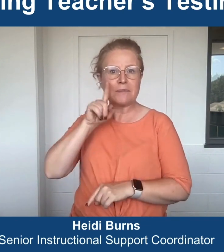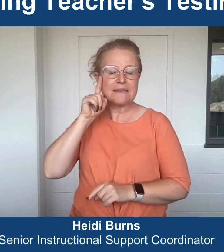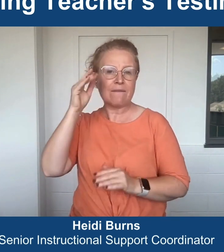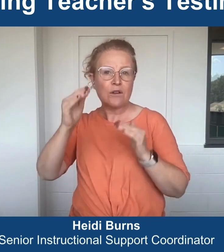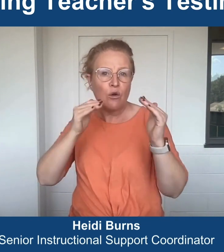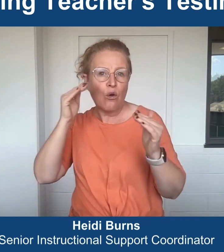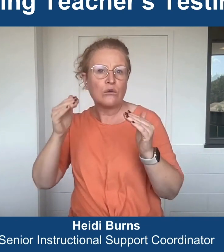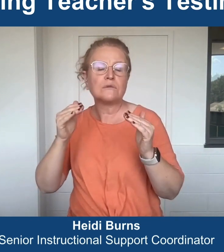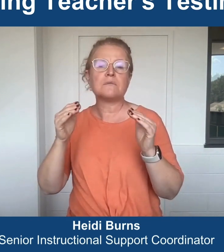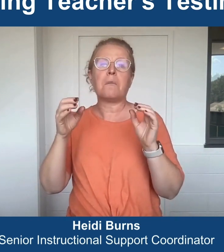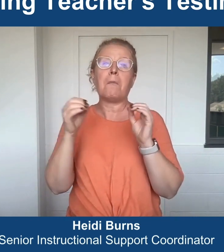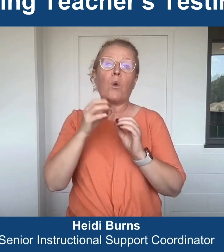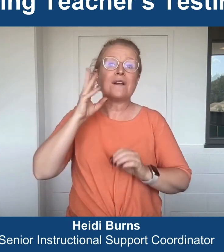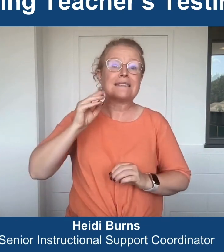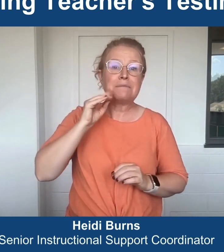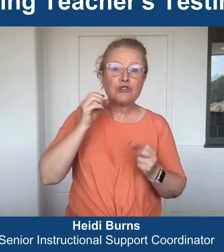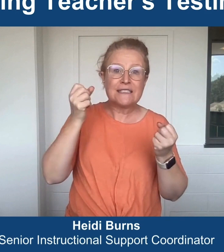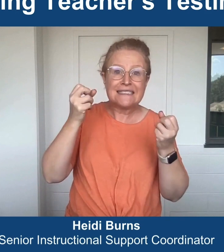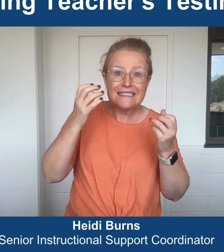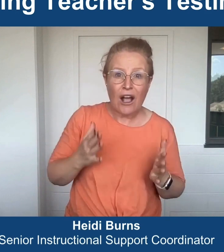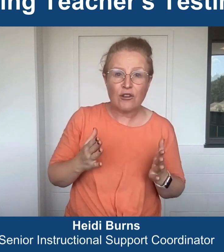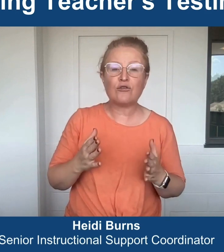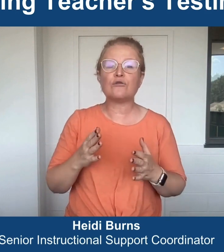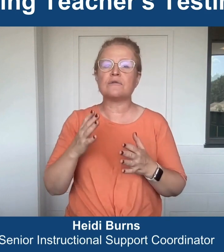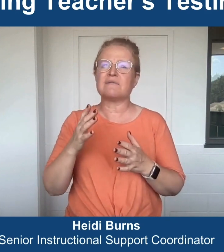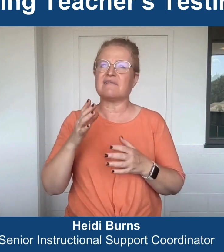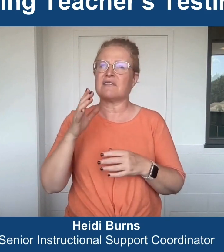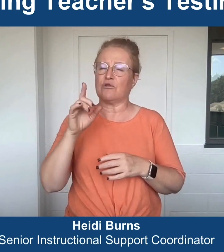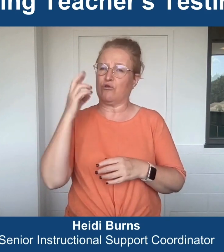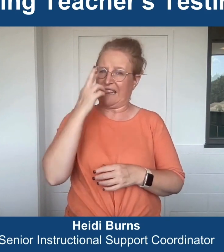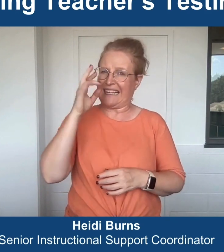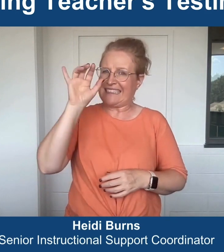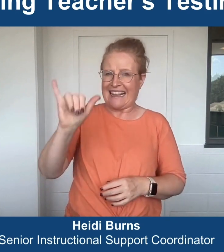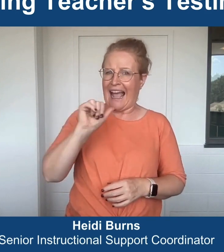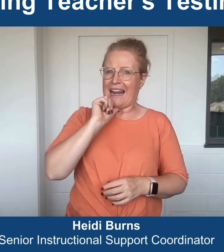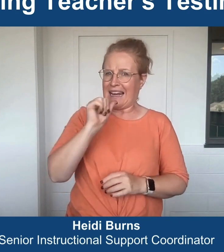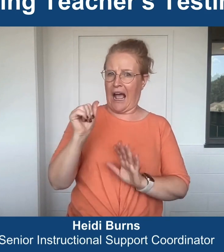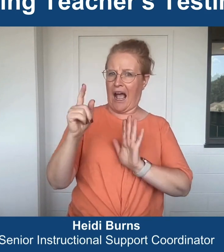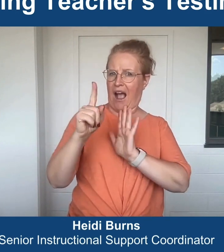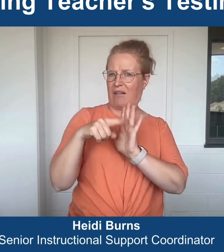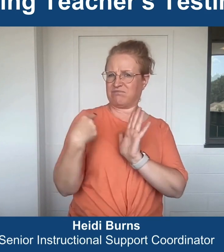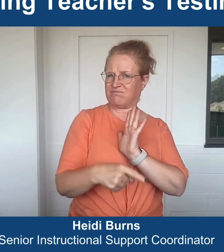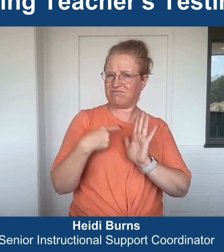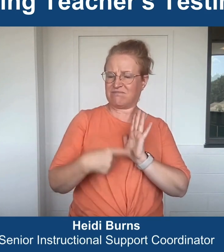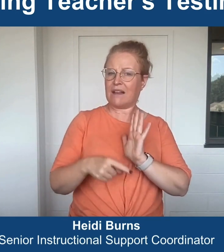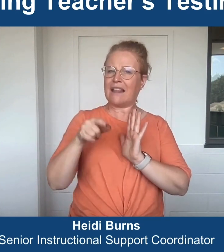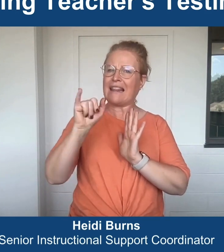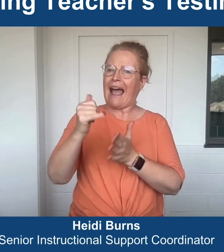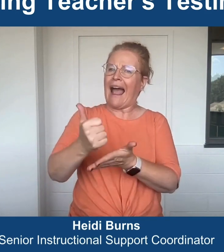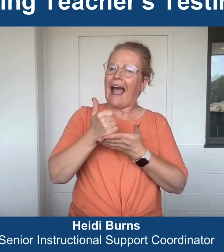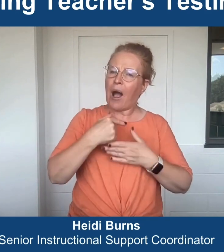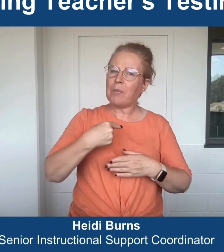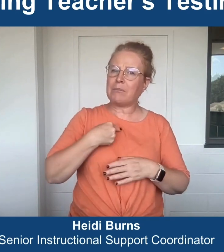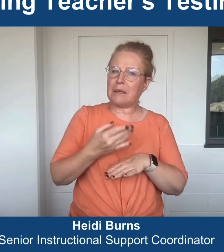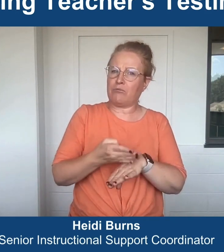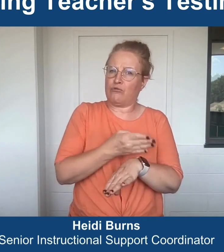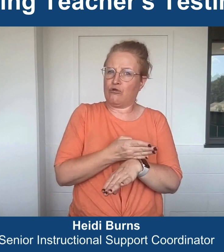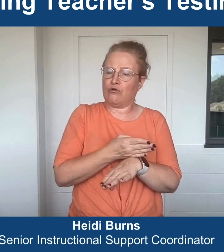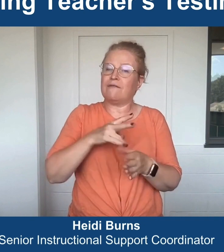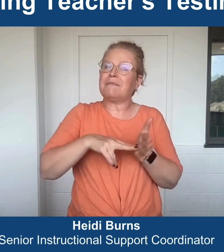to listen to feedback from deaf adults and more experienced signers. I had to realize that it wasn't criticism.